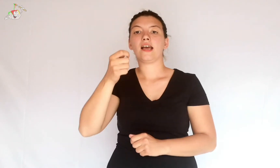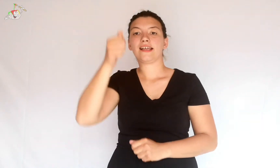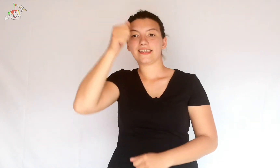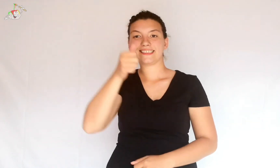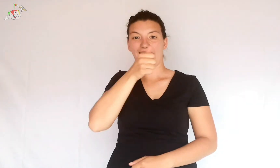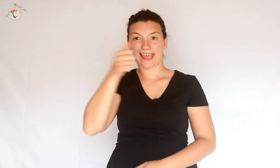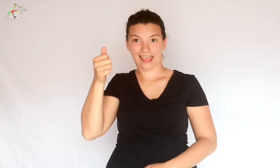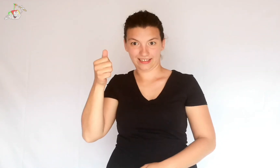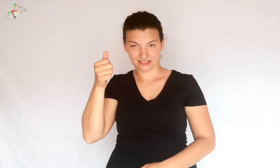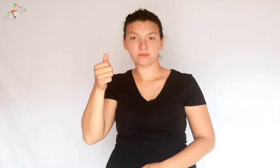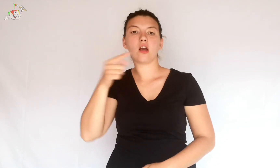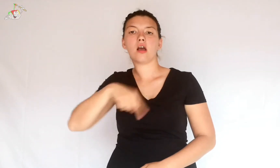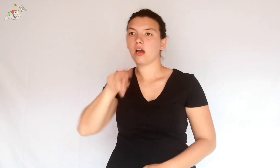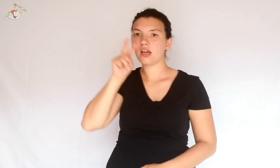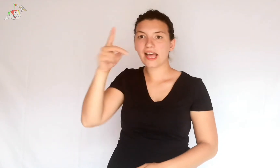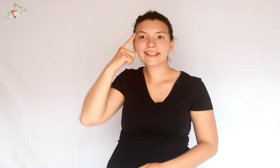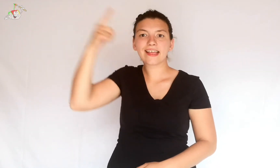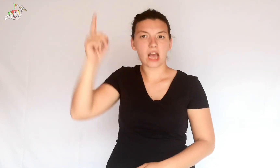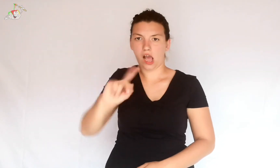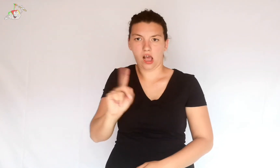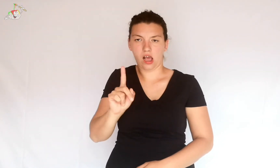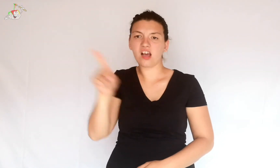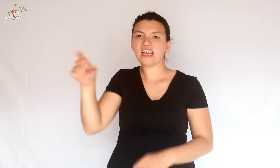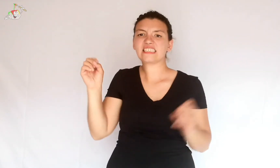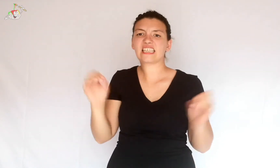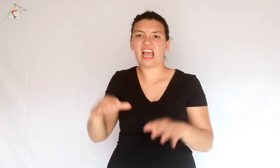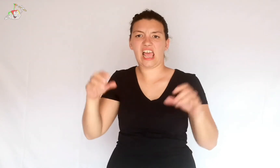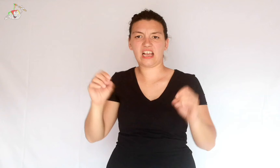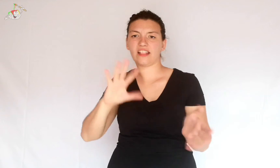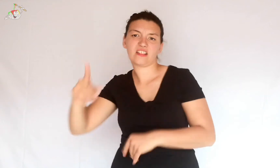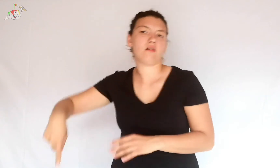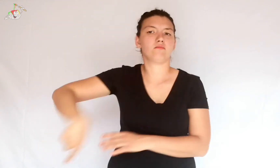to Christianity, Frigga was no longer seen as a goddess but as a witch and had her